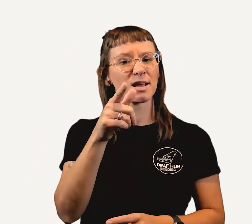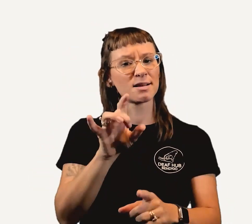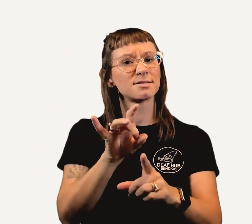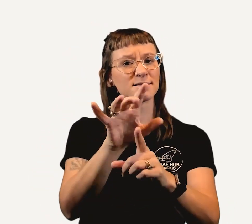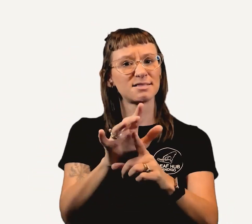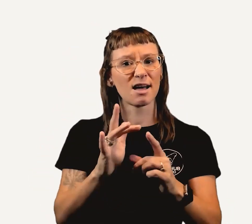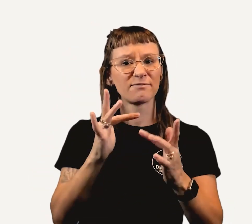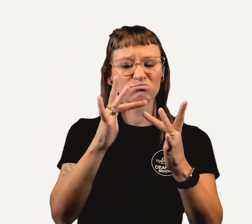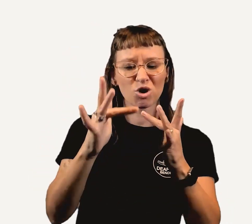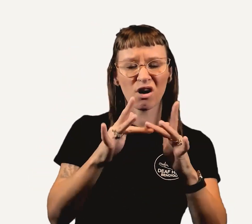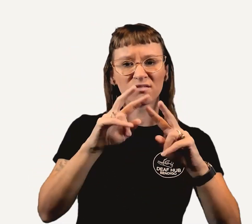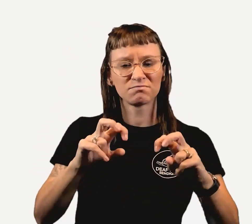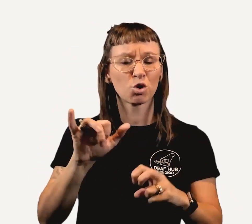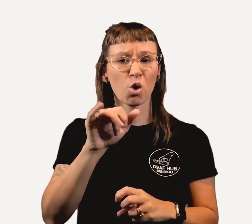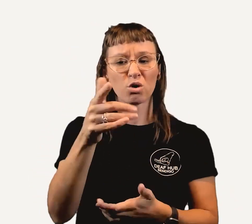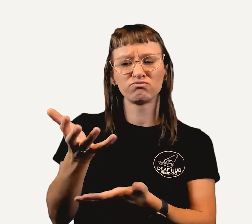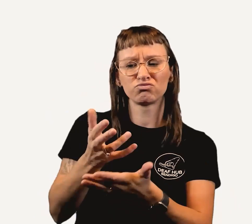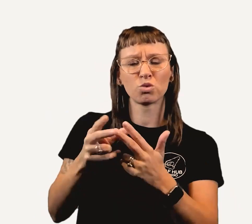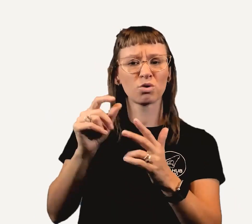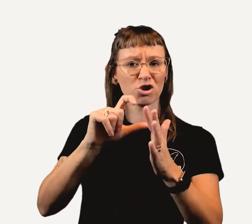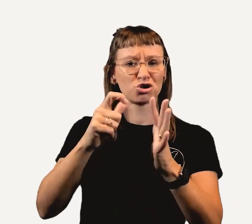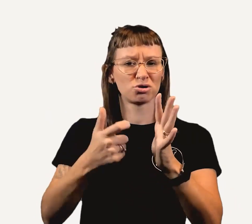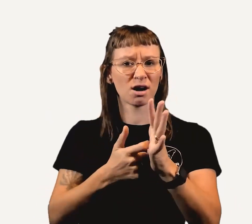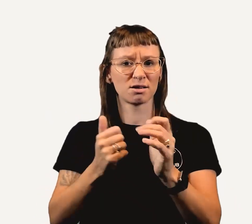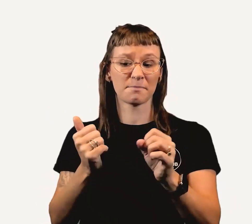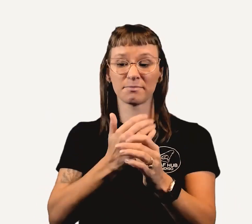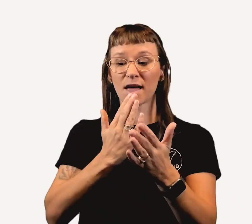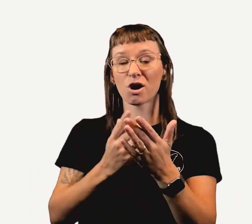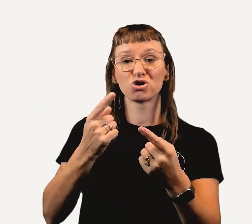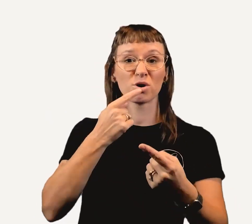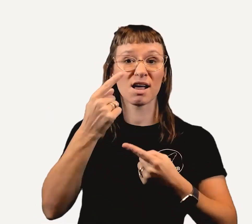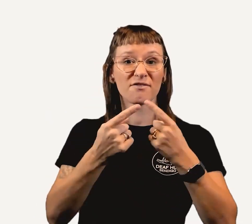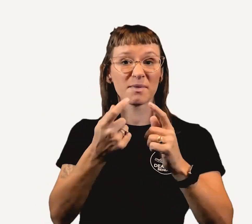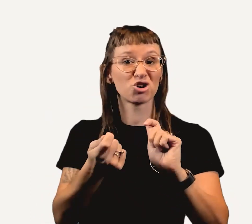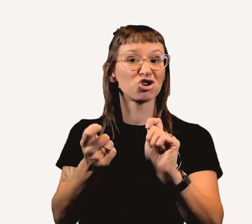please check the BreastScreen Victoria website regularly, for any updates or changes.